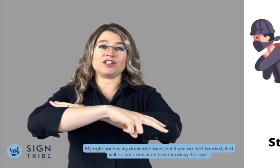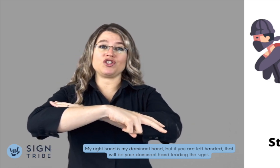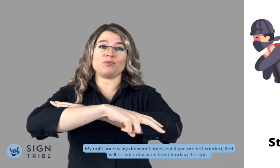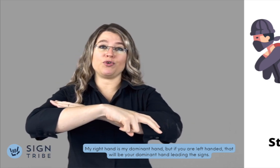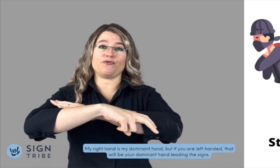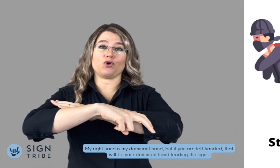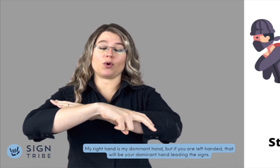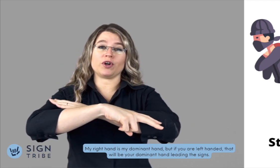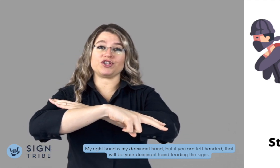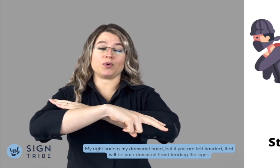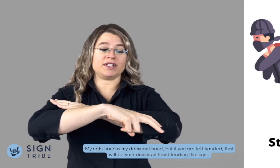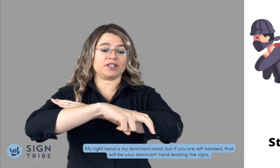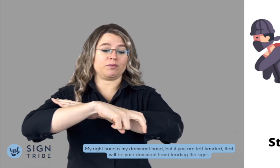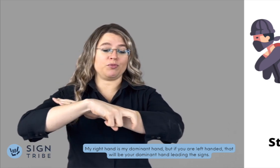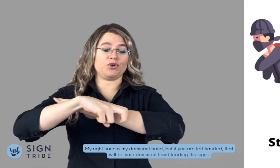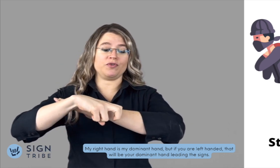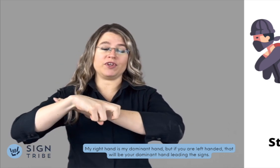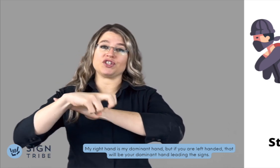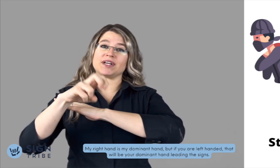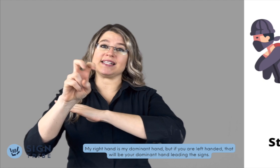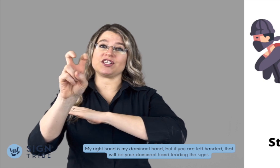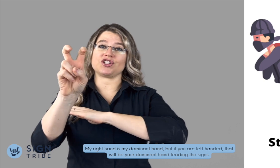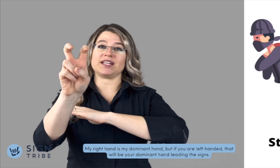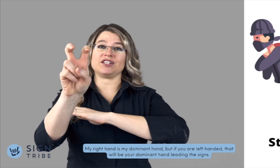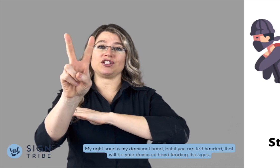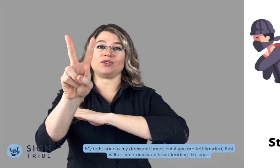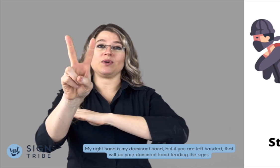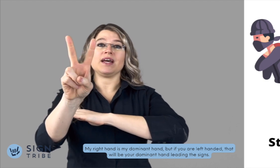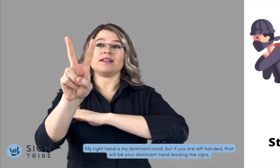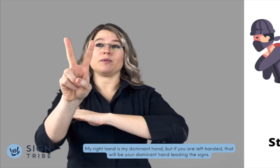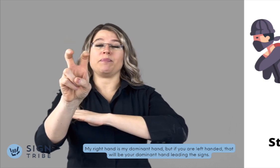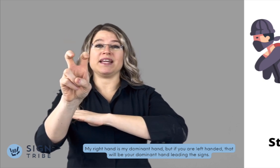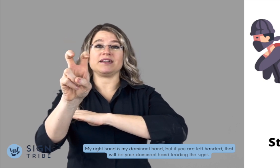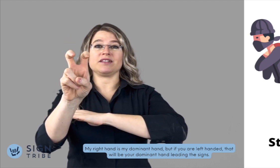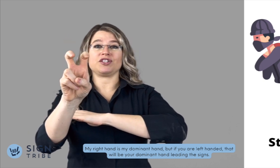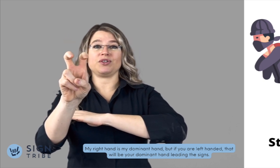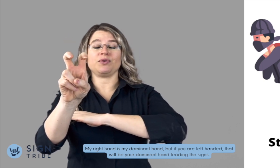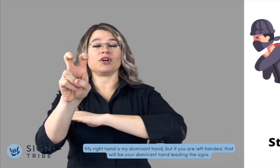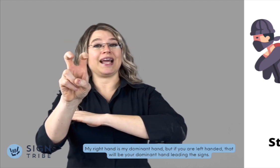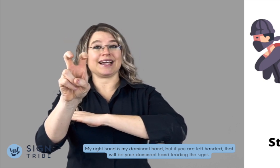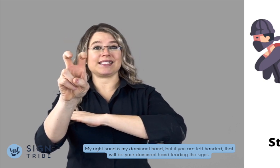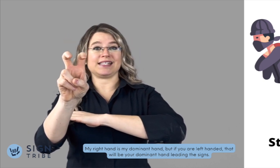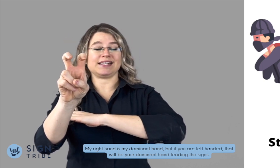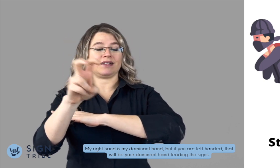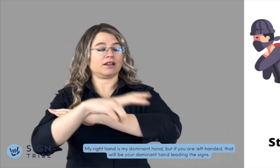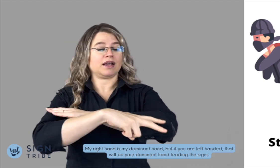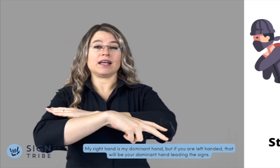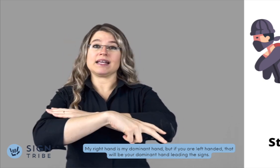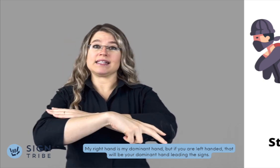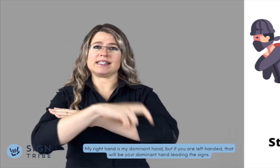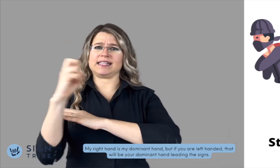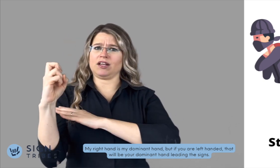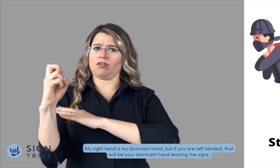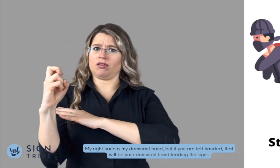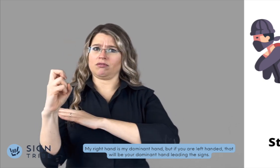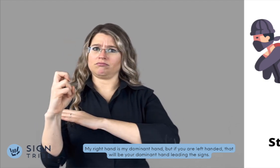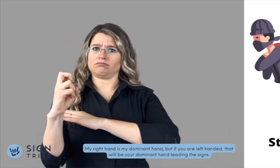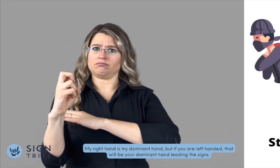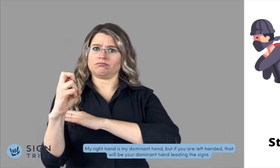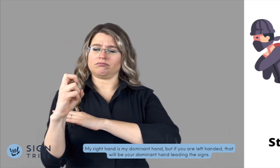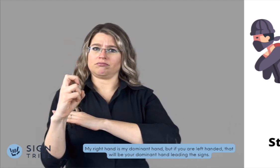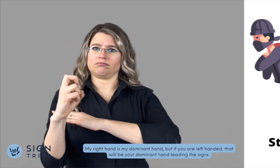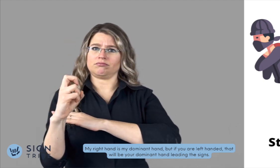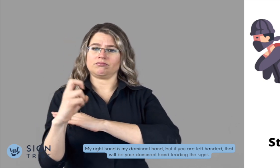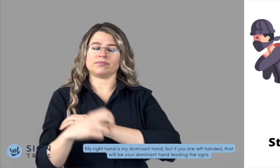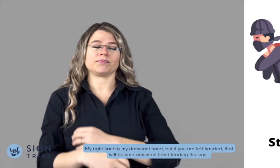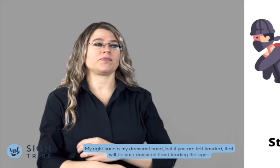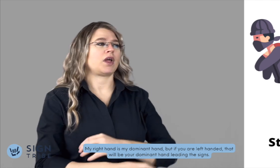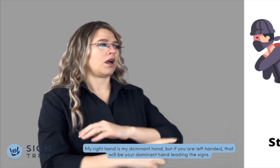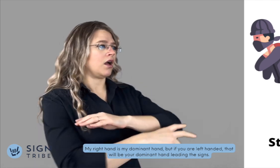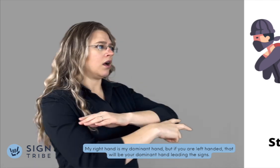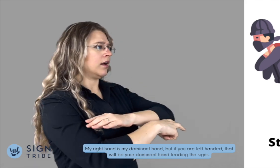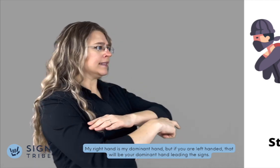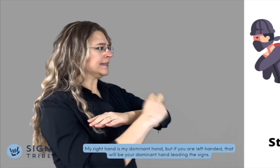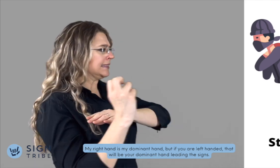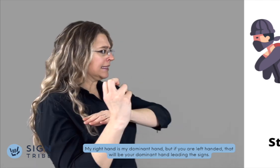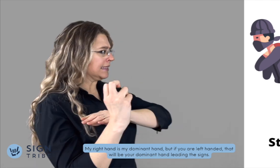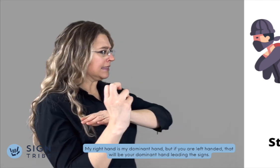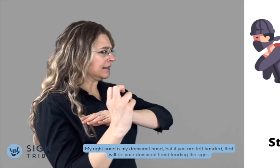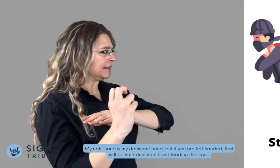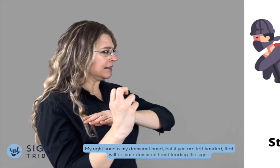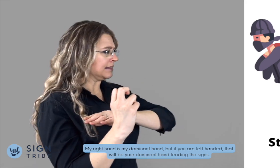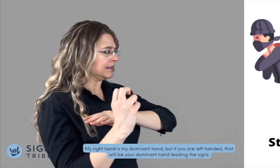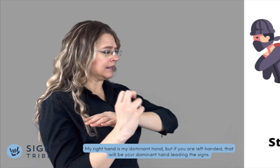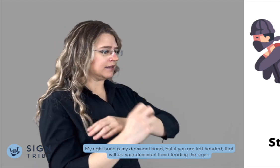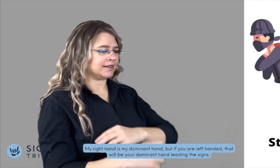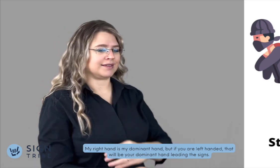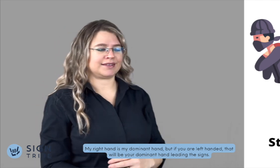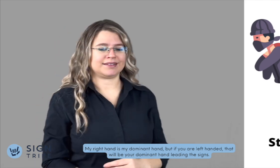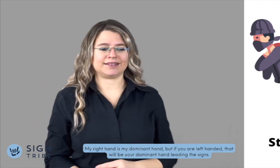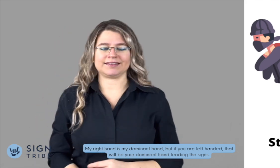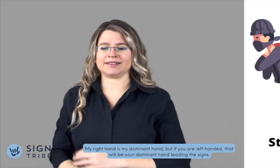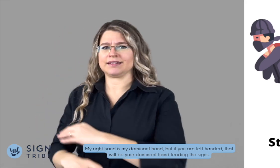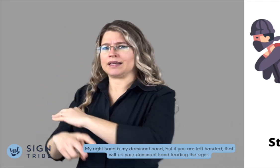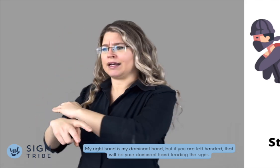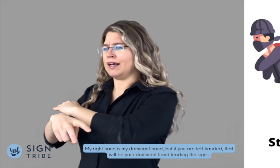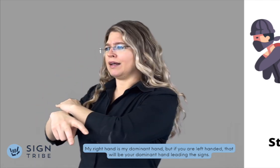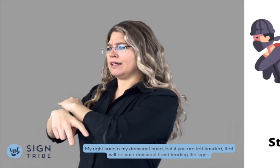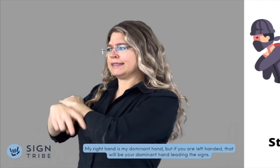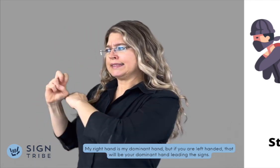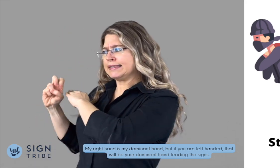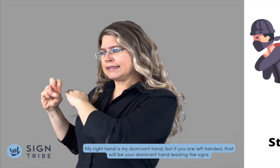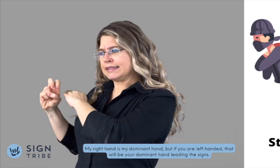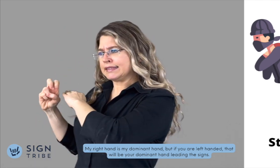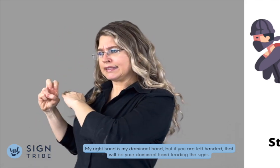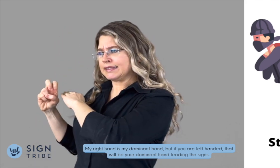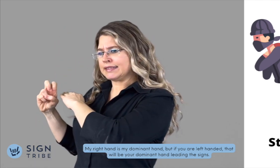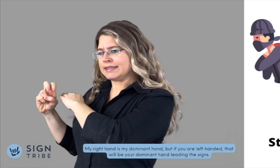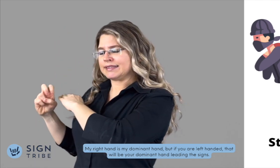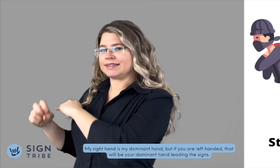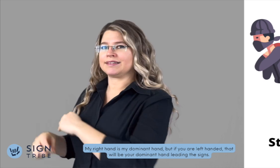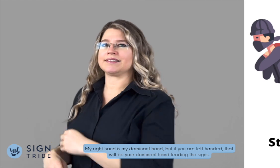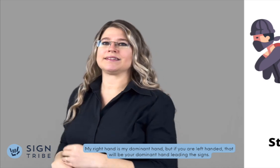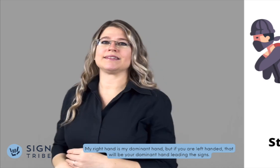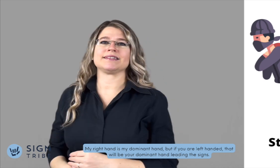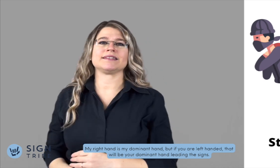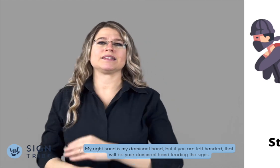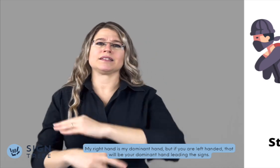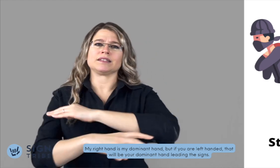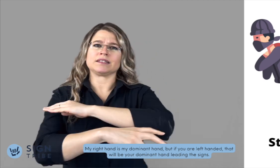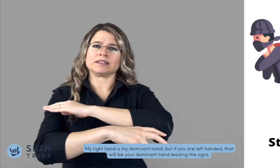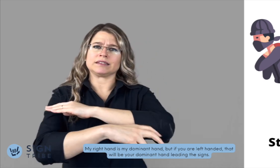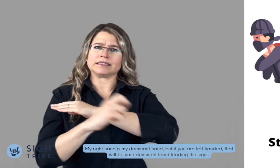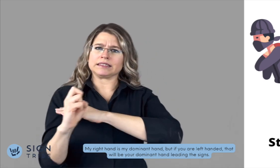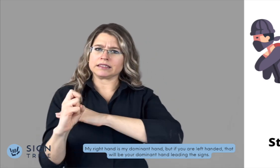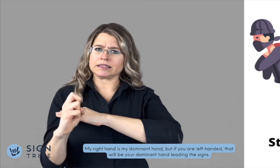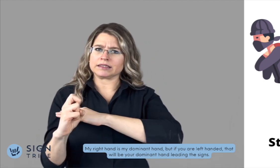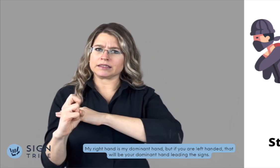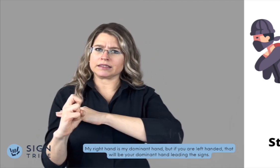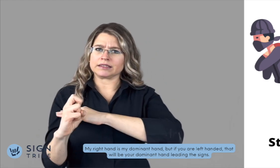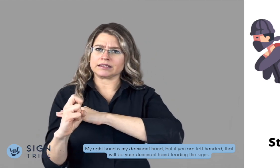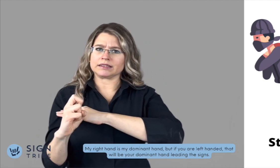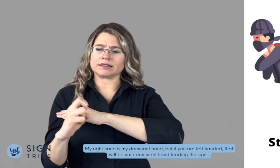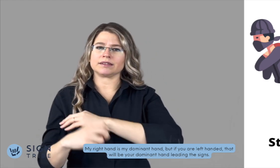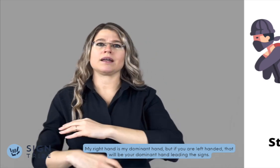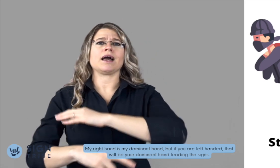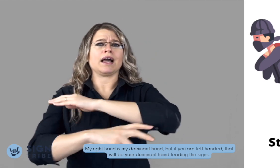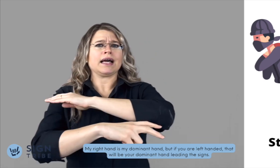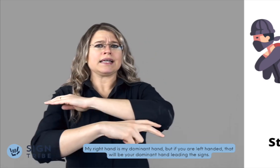you move forward, you're going to move and transition into the bent two or Xs, steal,